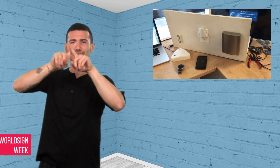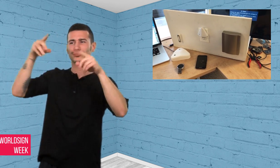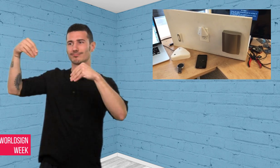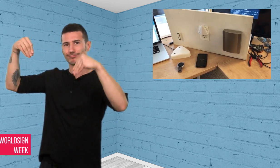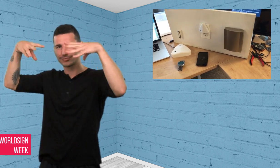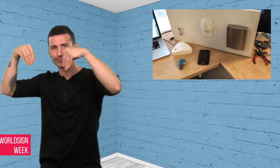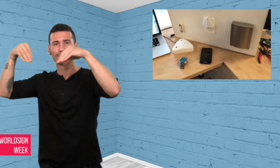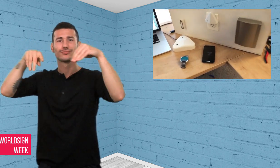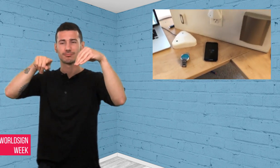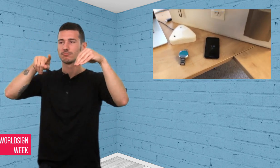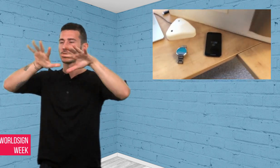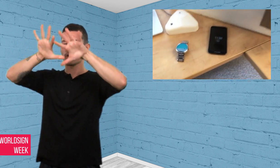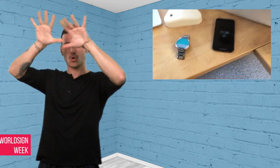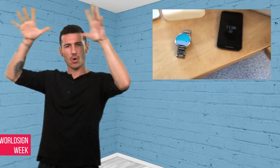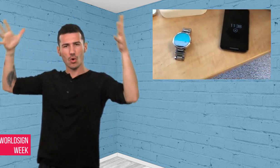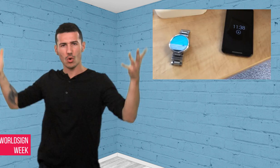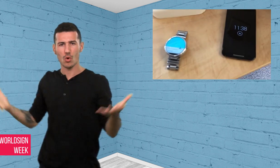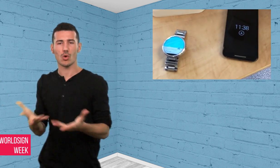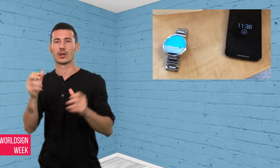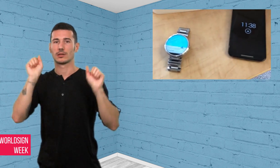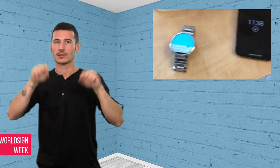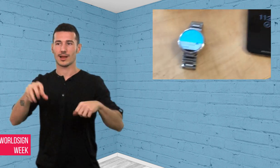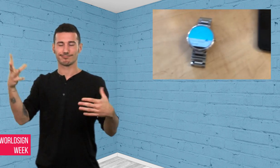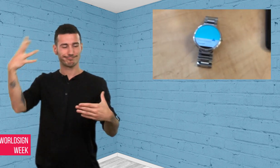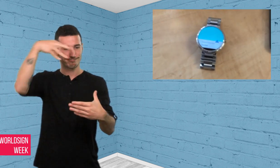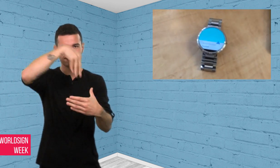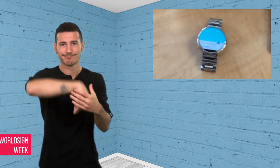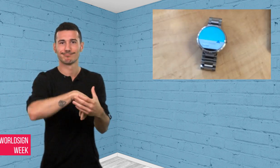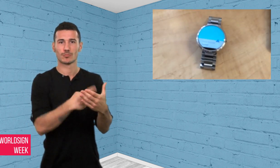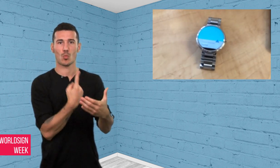multiple alarm devices in your home.